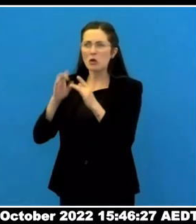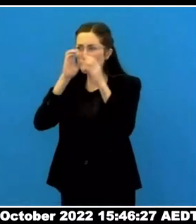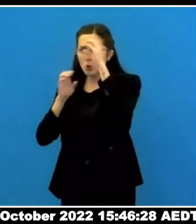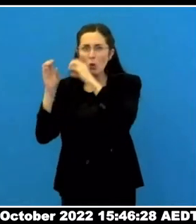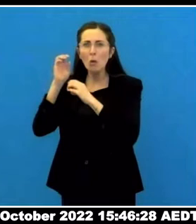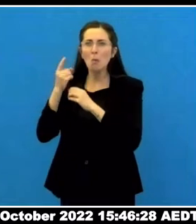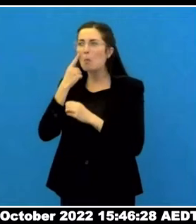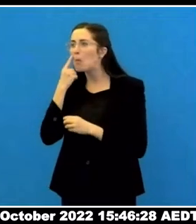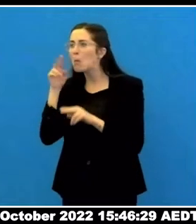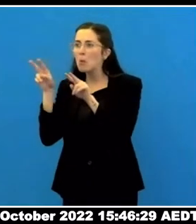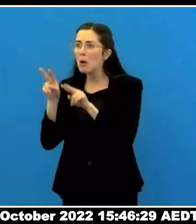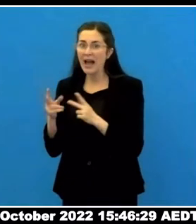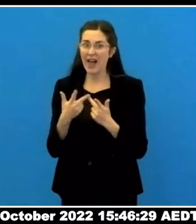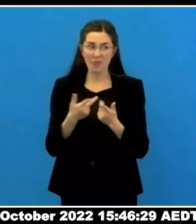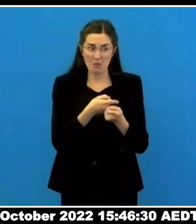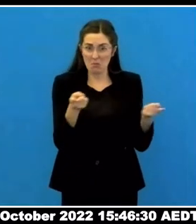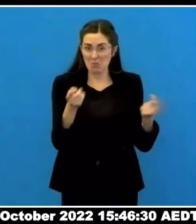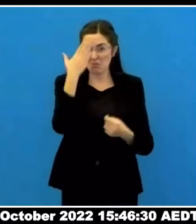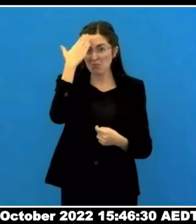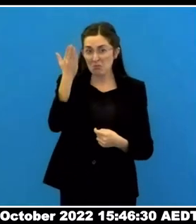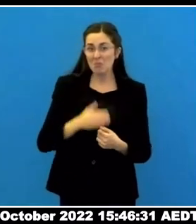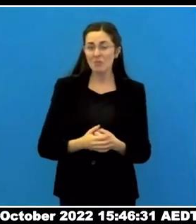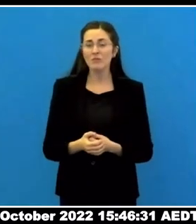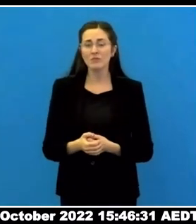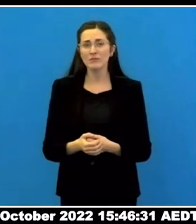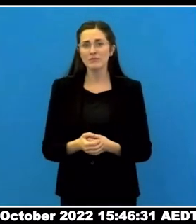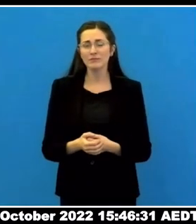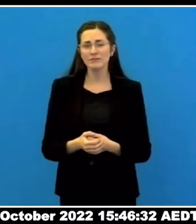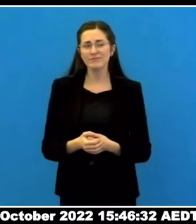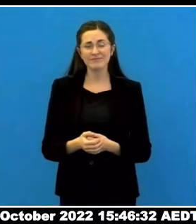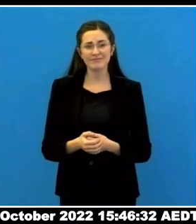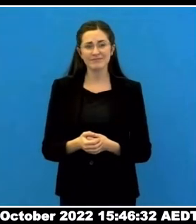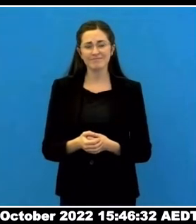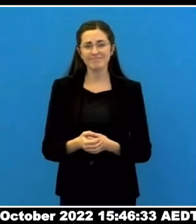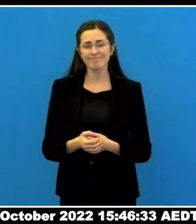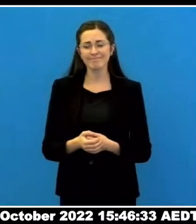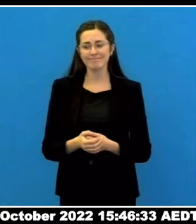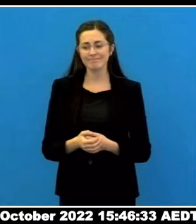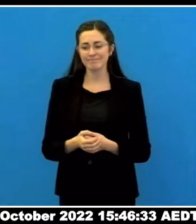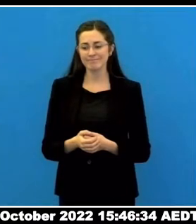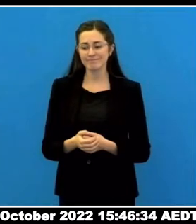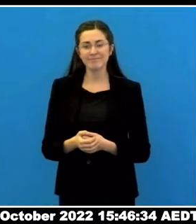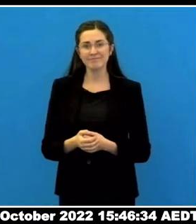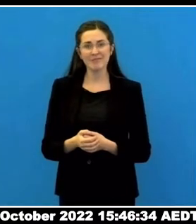And maybe, you know, through the I don't think so the GP will refer for that.